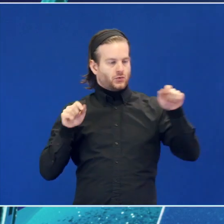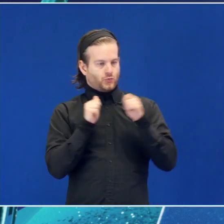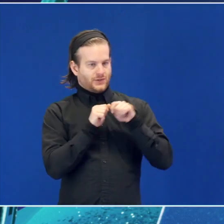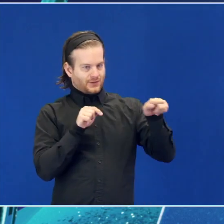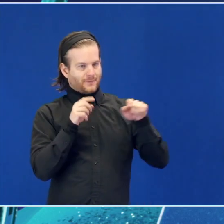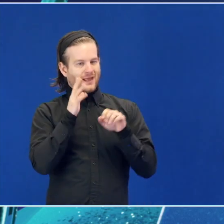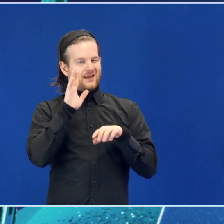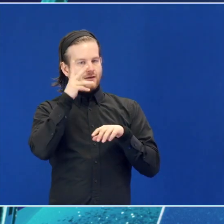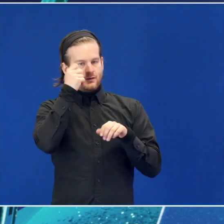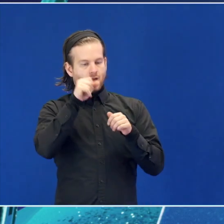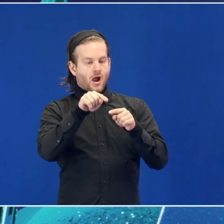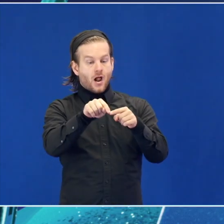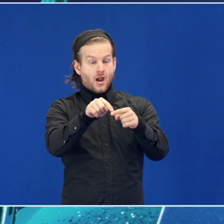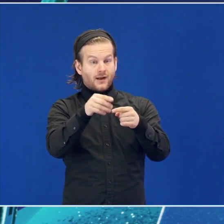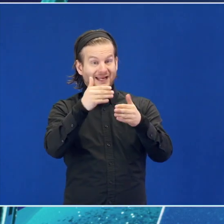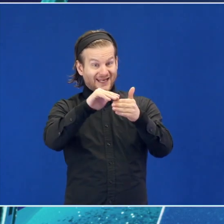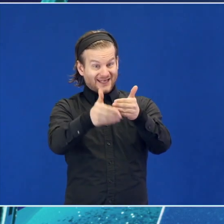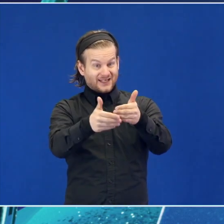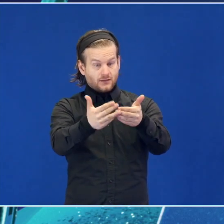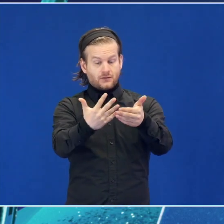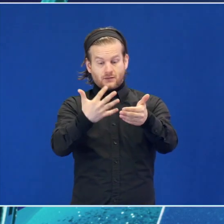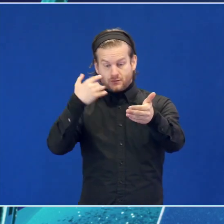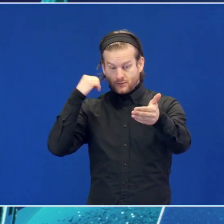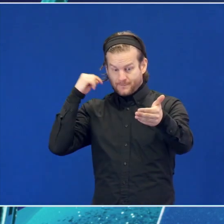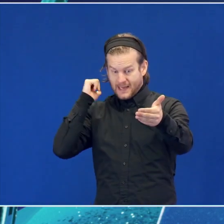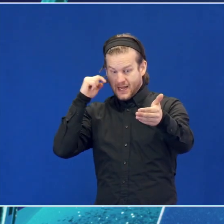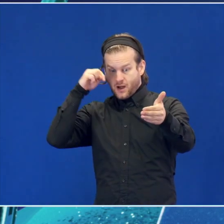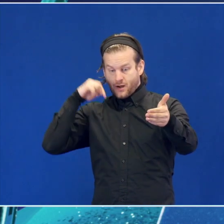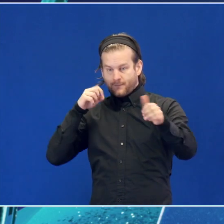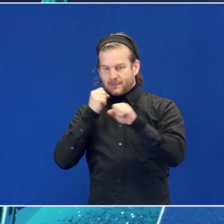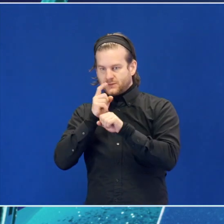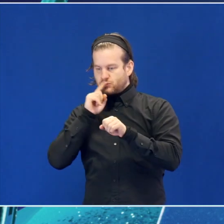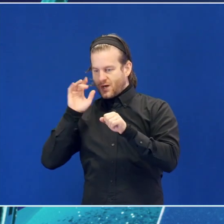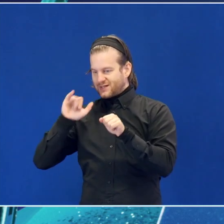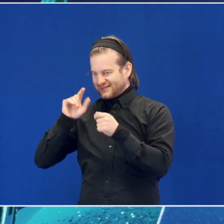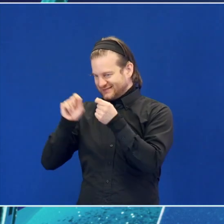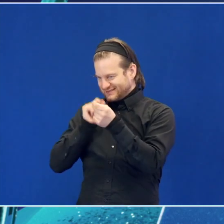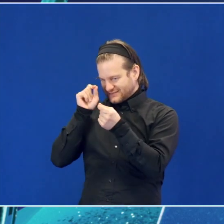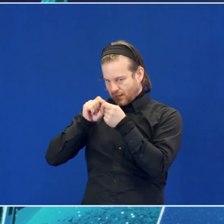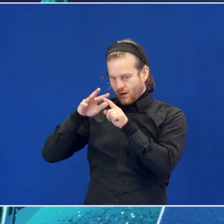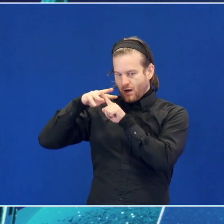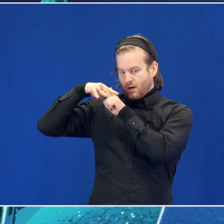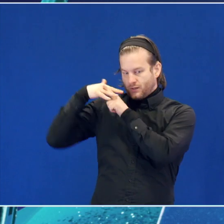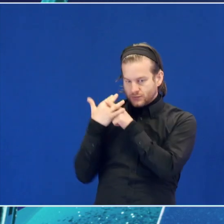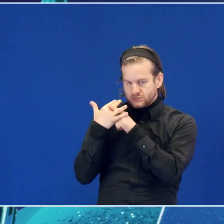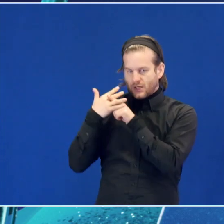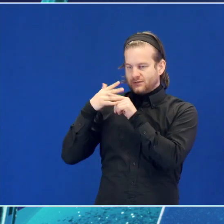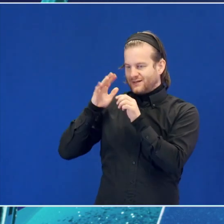on how to address that problem. And we've found that that, together with the fact